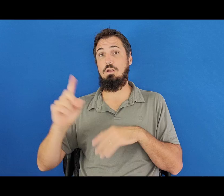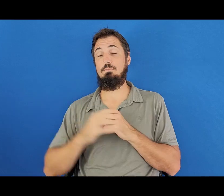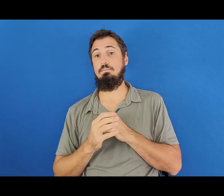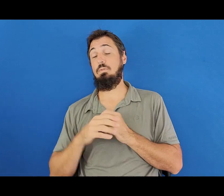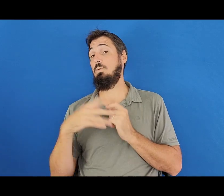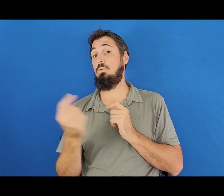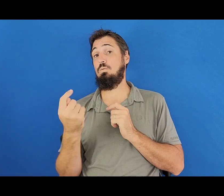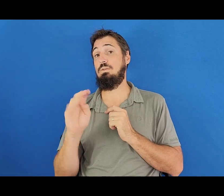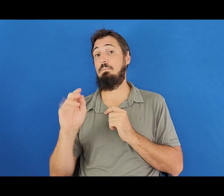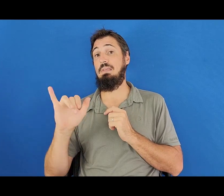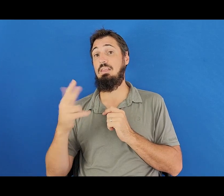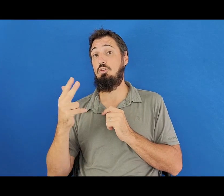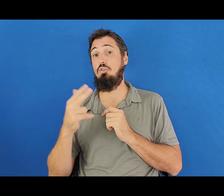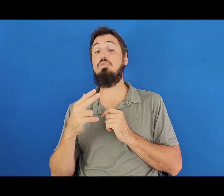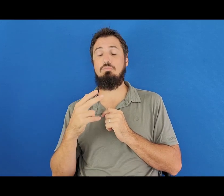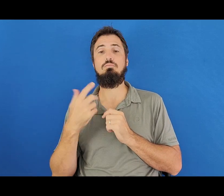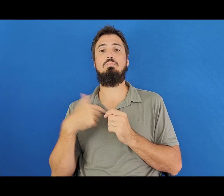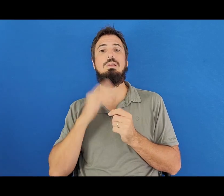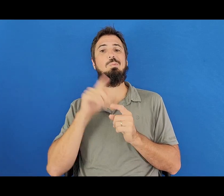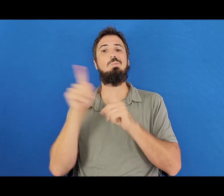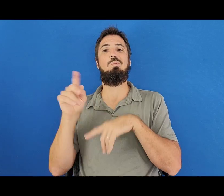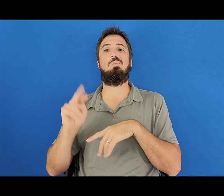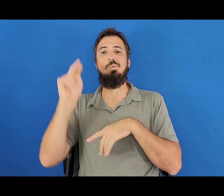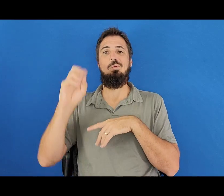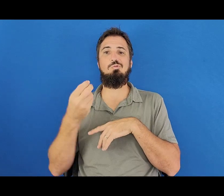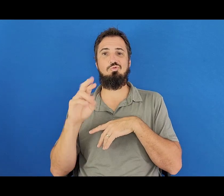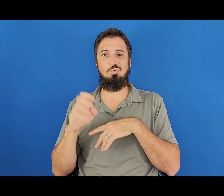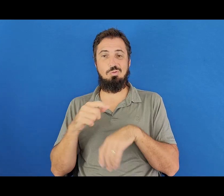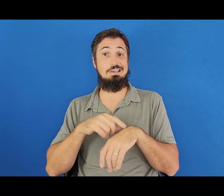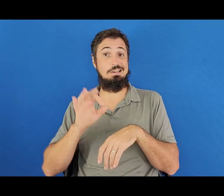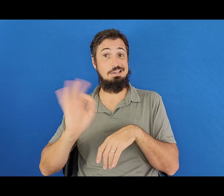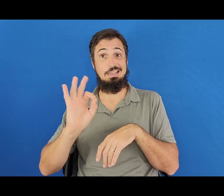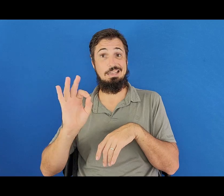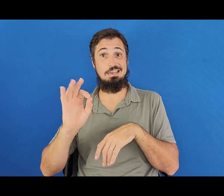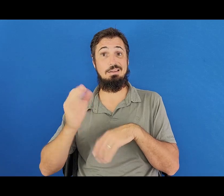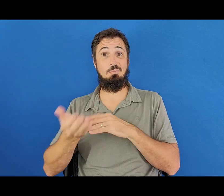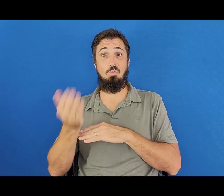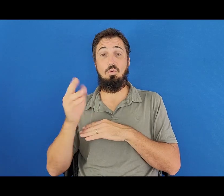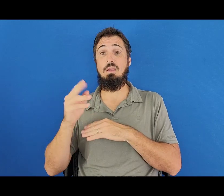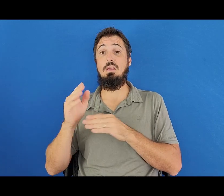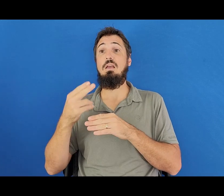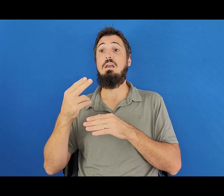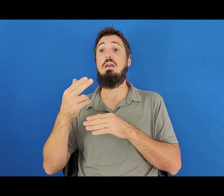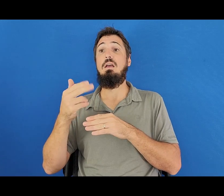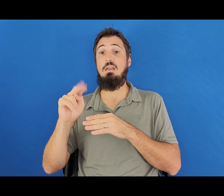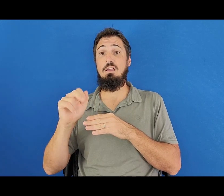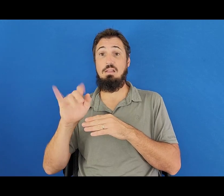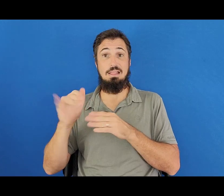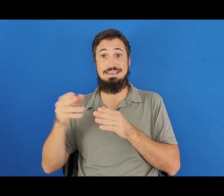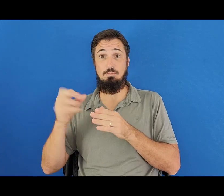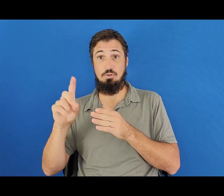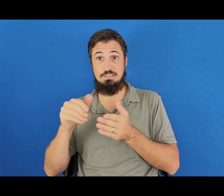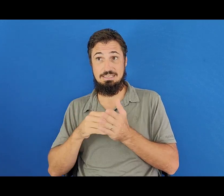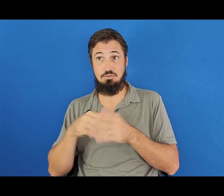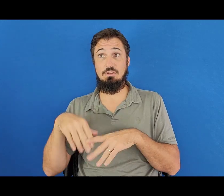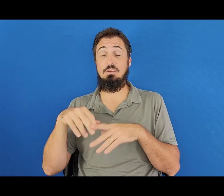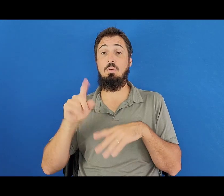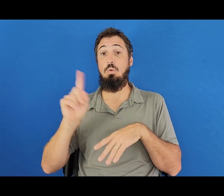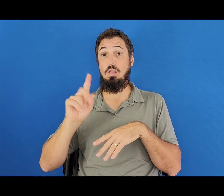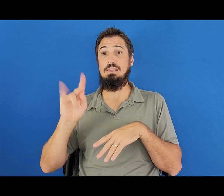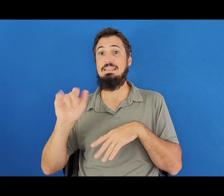On Tuesday, May 3rd find us on the north shore, at 9 a.m. at the Hanalei Neighborhood Center and 1 p.m. at Kilauea Neighborhood Center